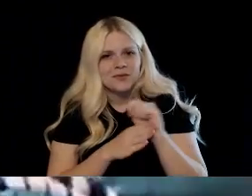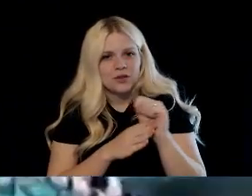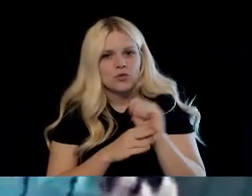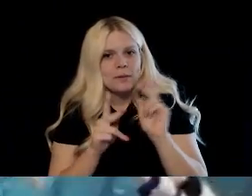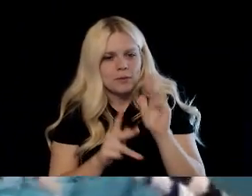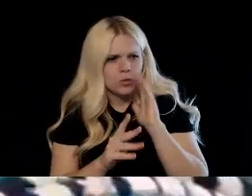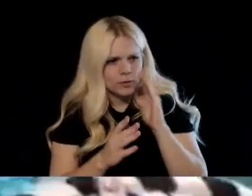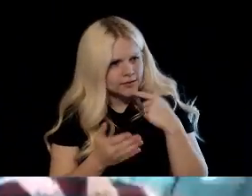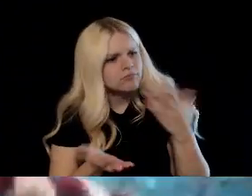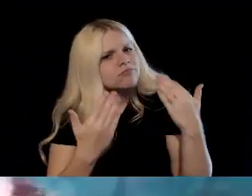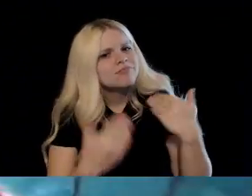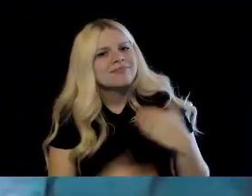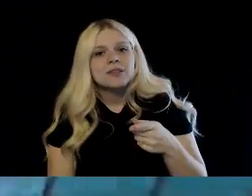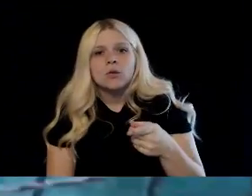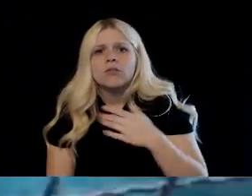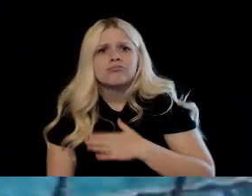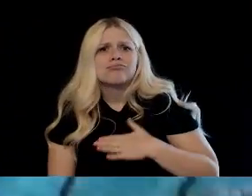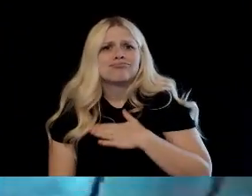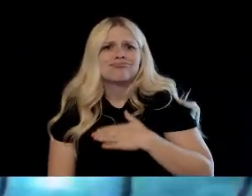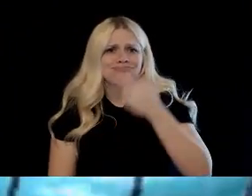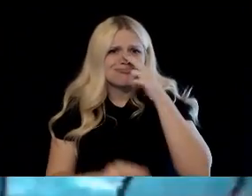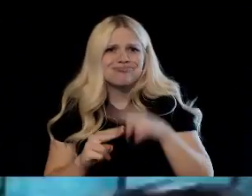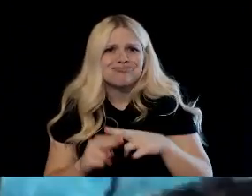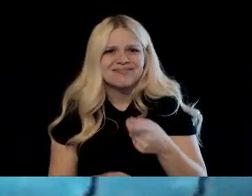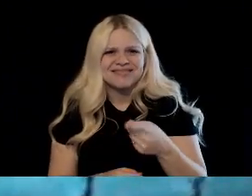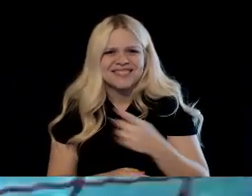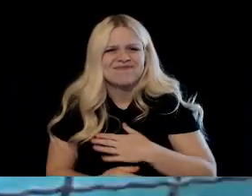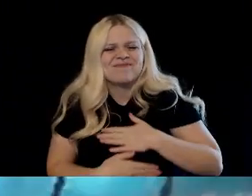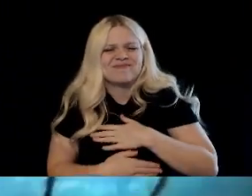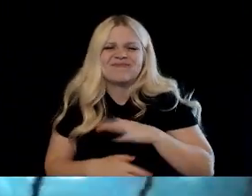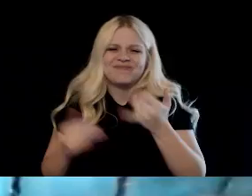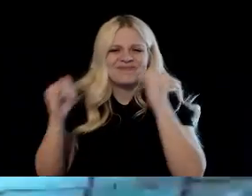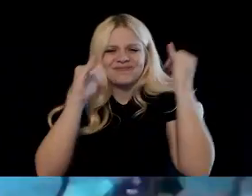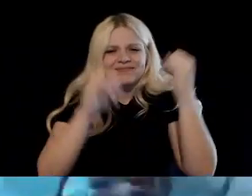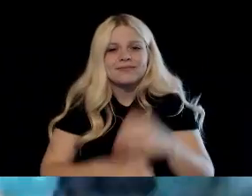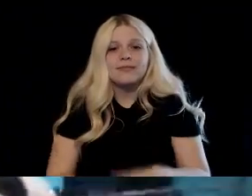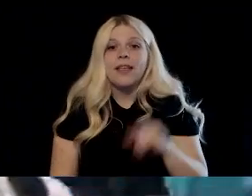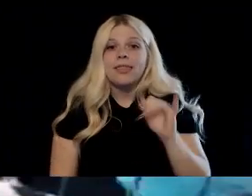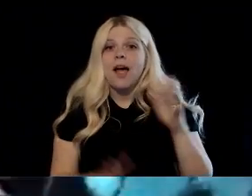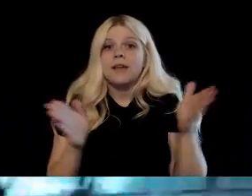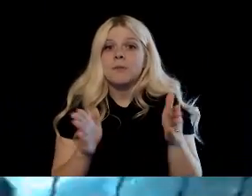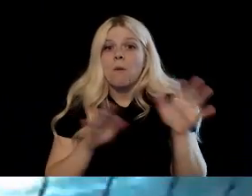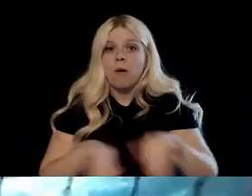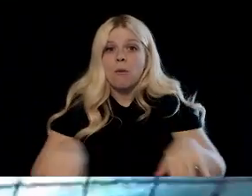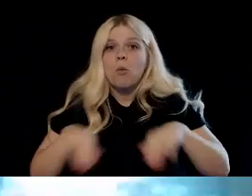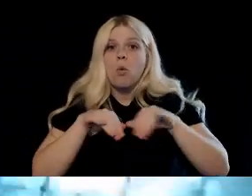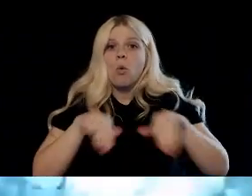Erica: He looks like he's having a ball in there. So this little small pool is actually great for us too, if they're